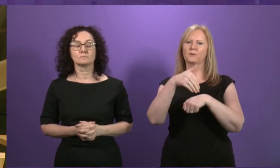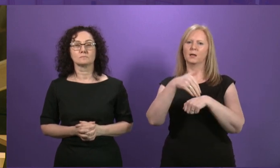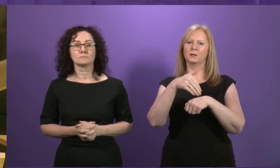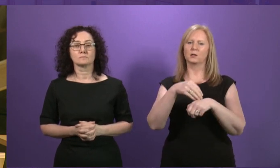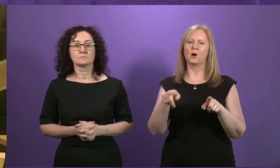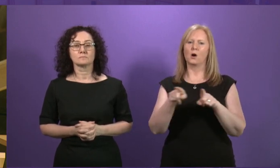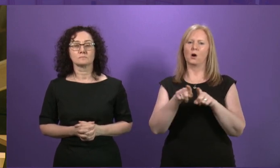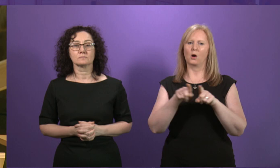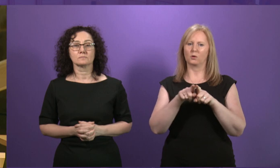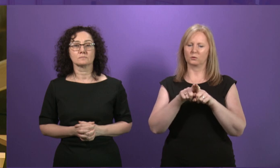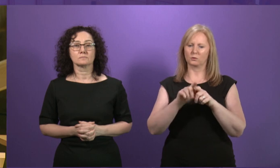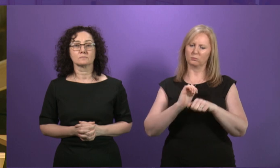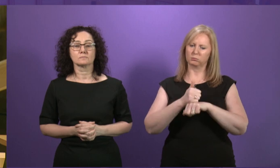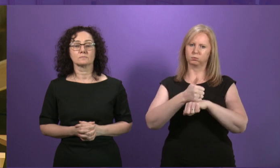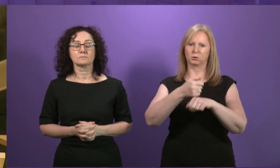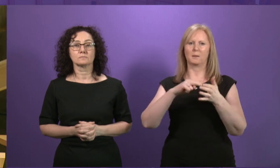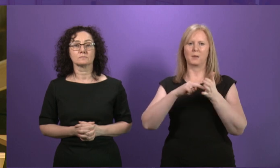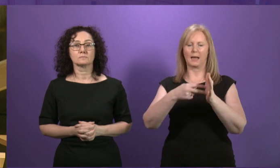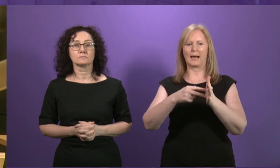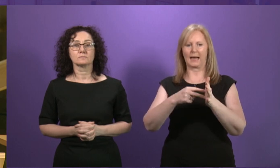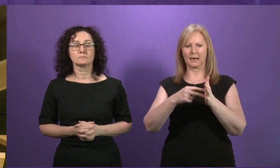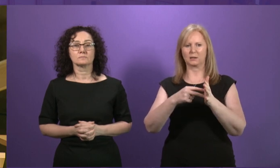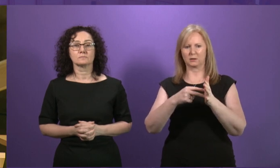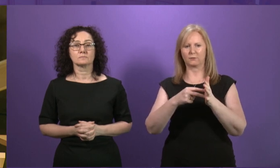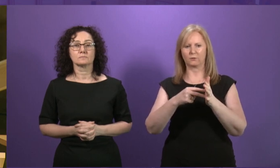also ensure that plans are in place to avoid a backlog of containers at the port of Grangemouth?